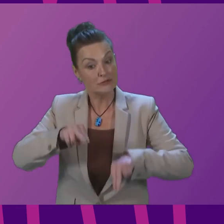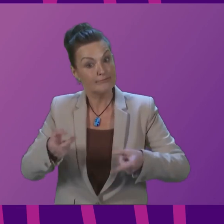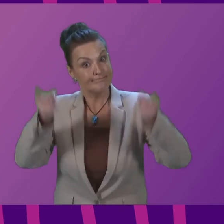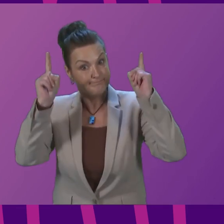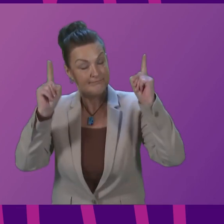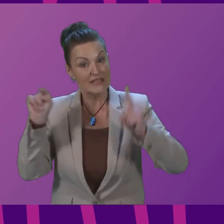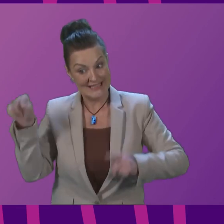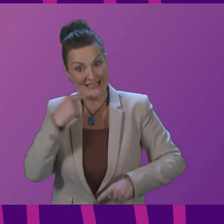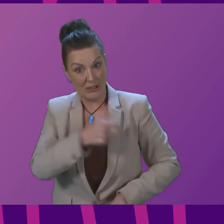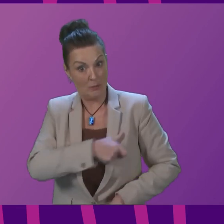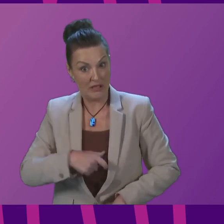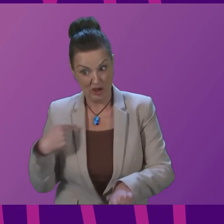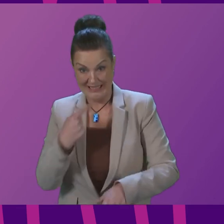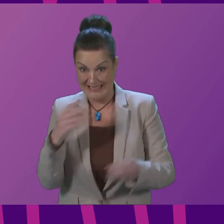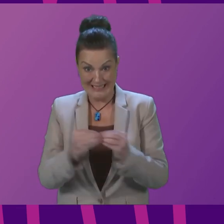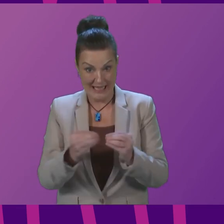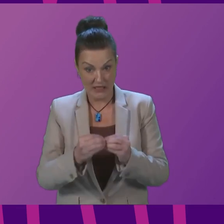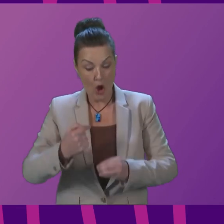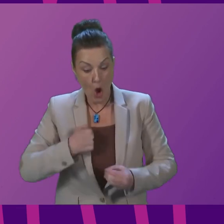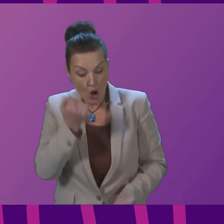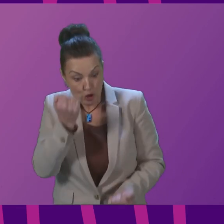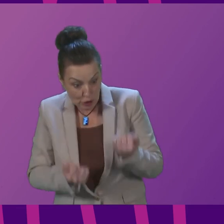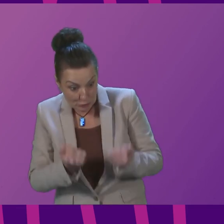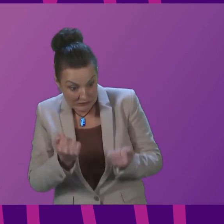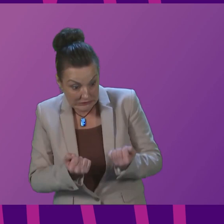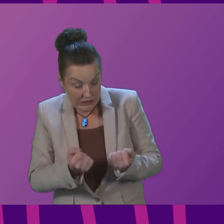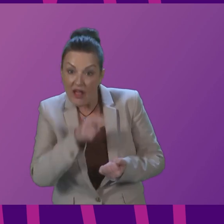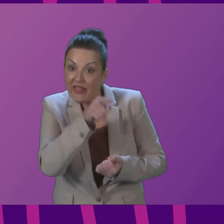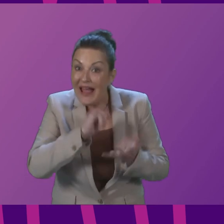“our judgment is not that evidence has been withheld from us during the course of our